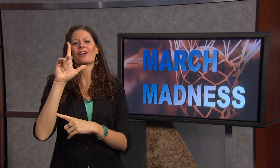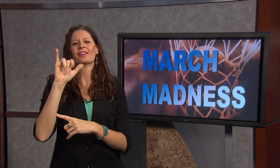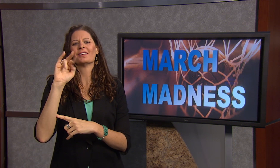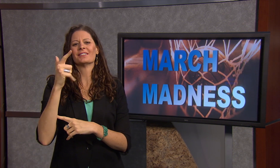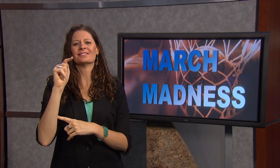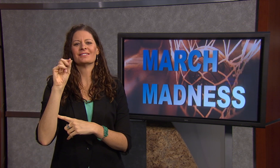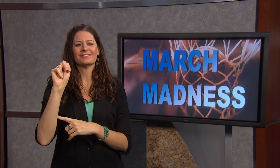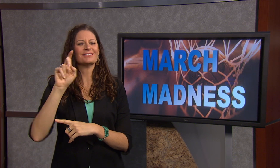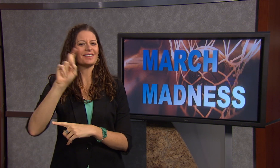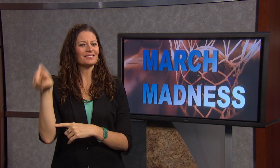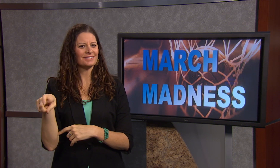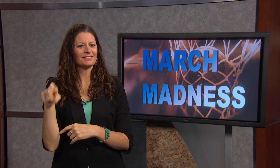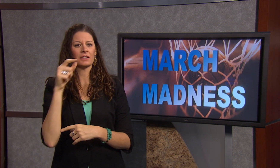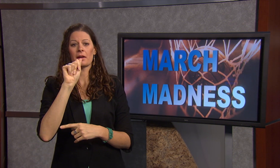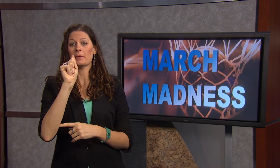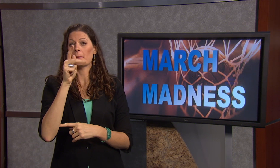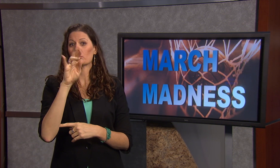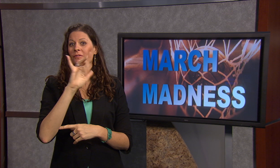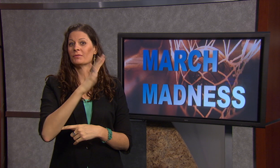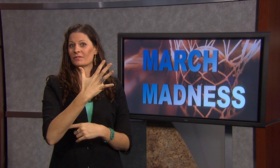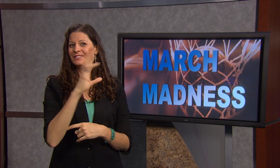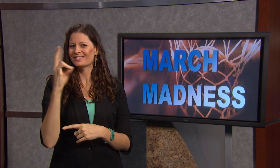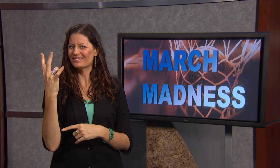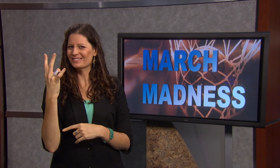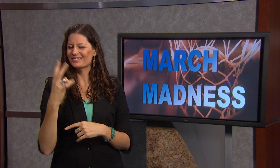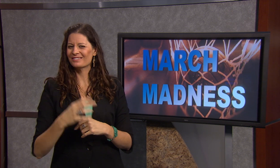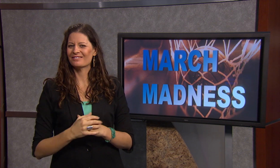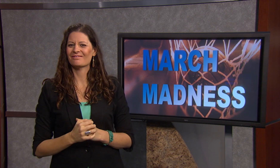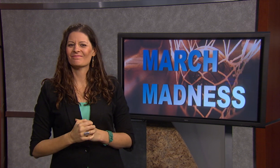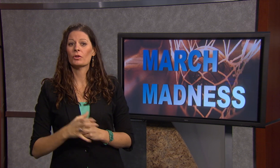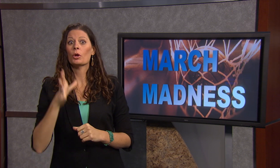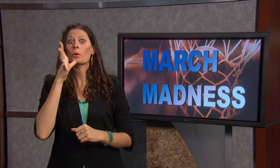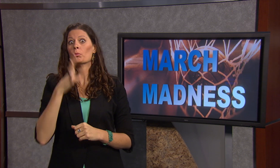ARLINGTON, TEXAS ON APRIL 5TH AND 7TH.